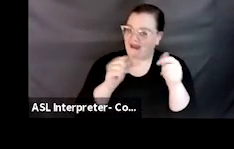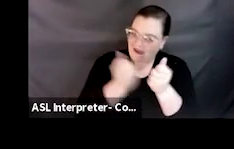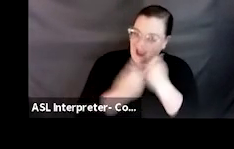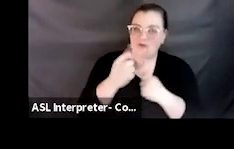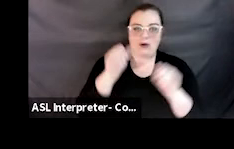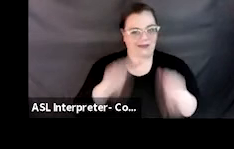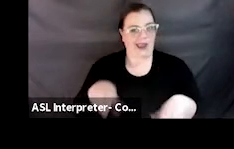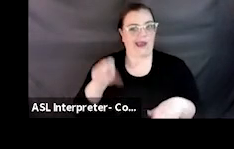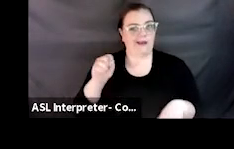Next.